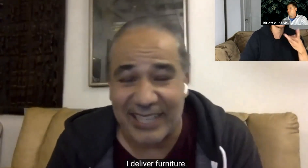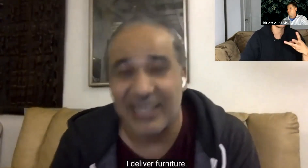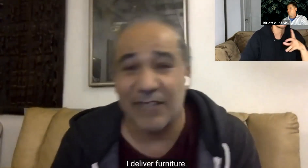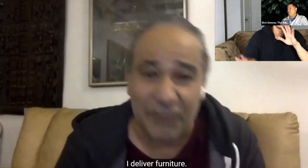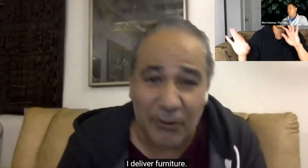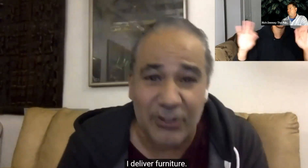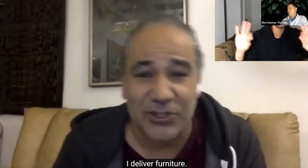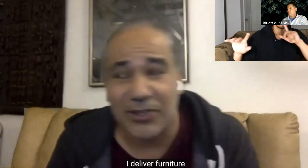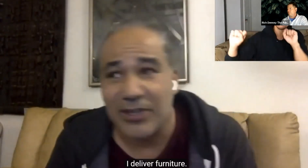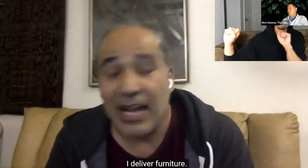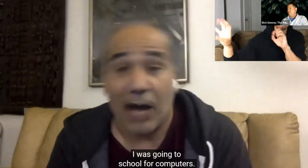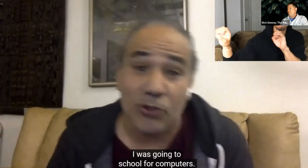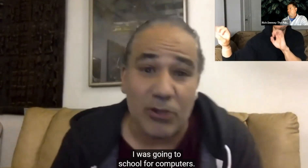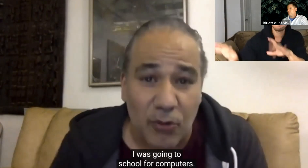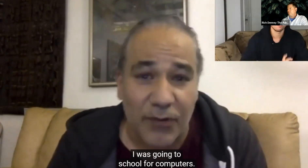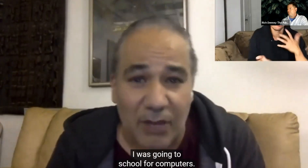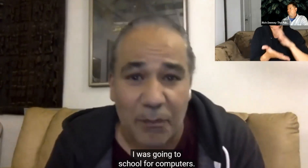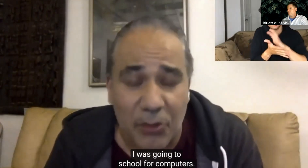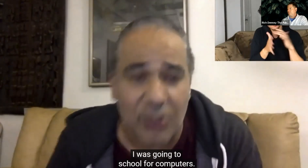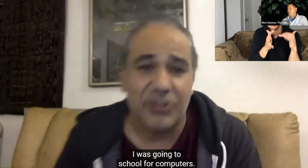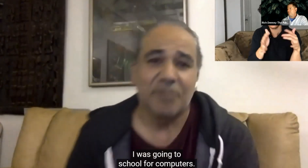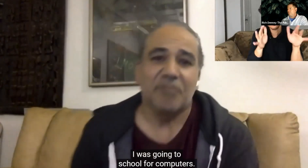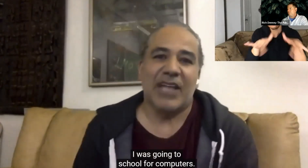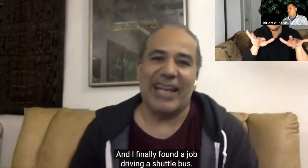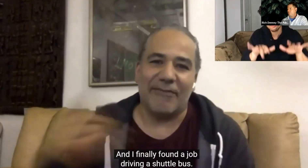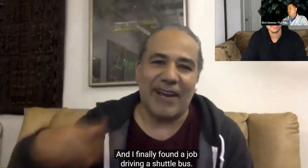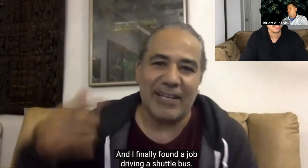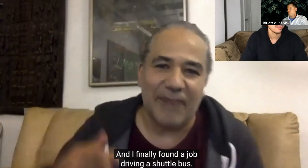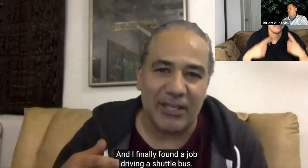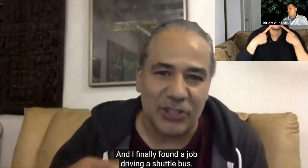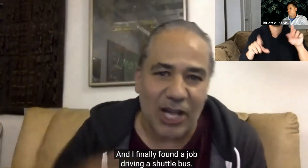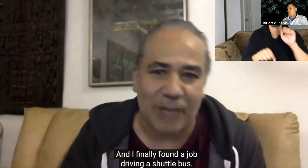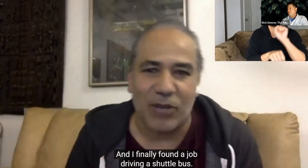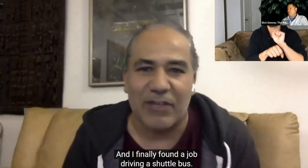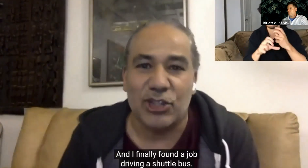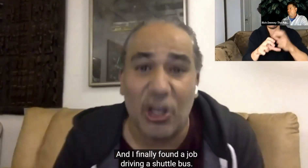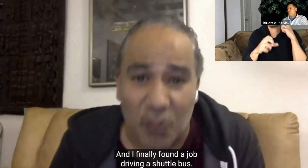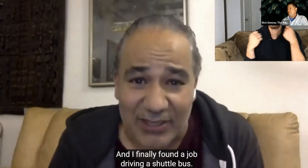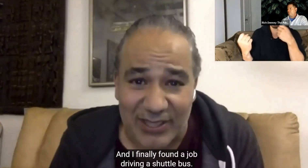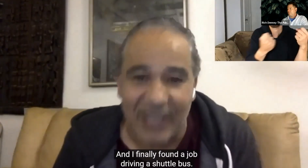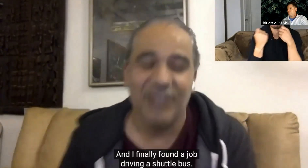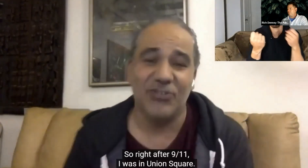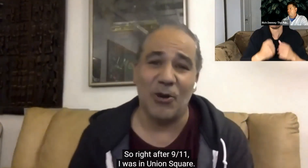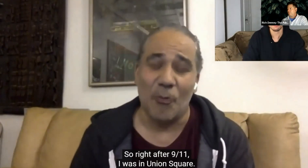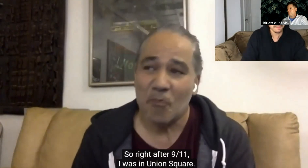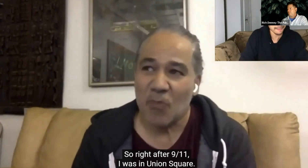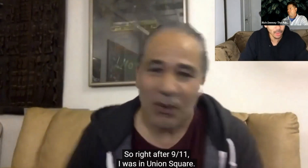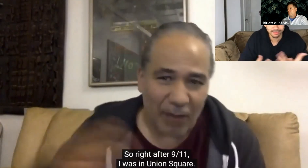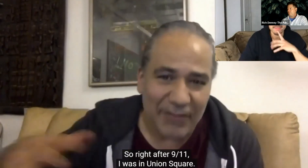delivered furniture. I was going to school for computers, and I finally found a job driving a shuttle bus. So right after